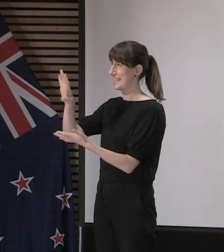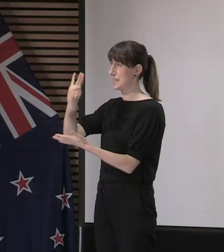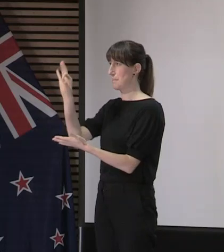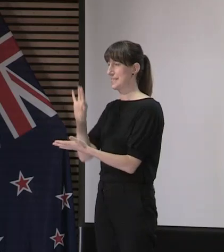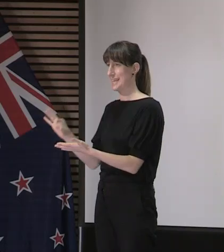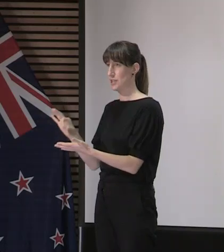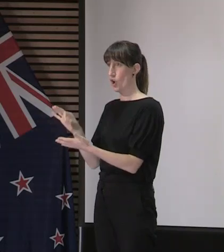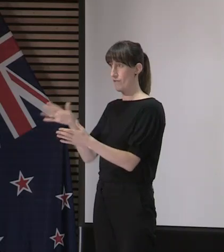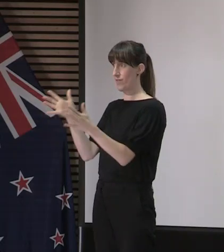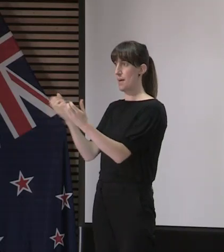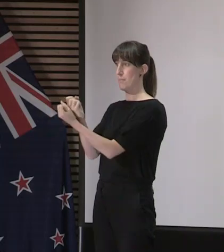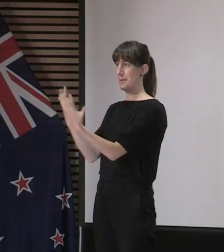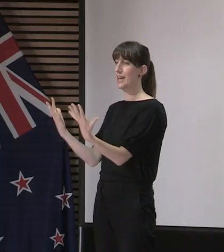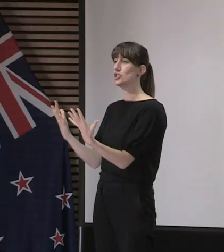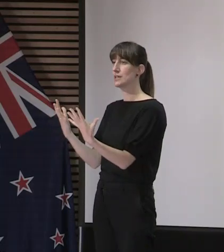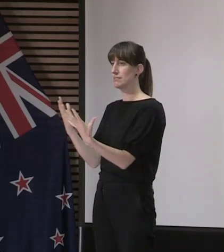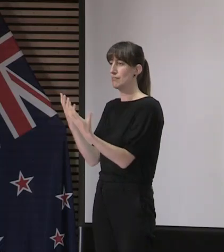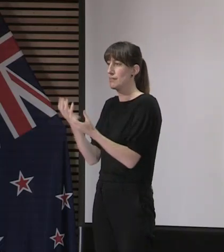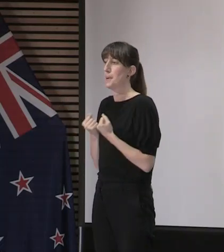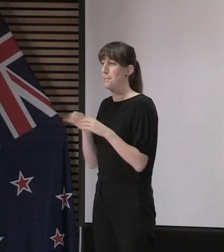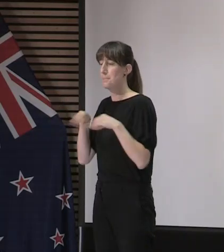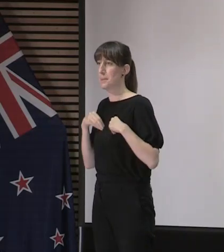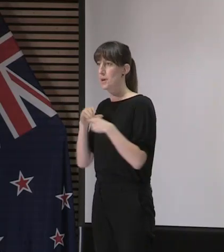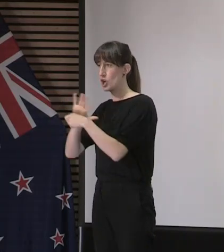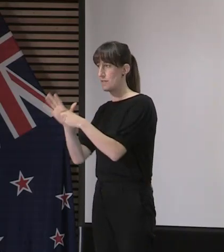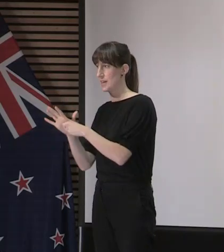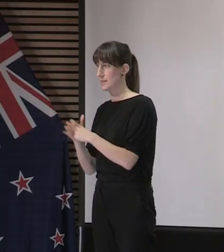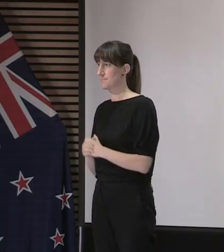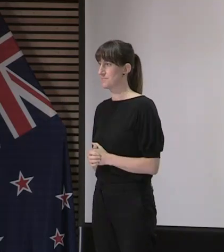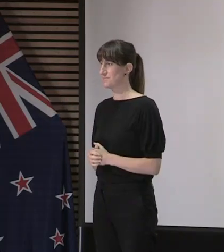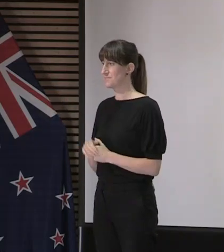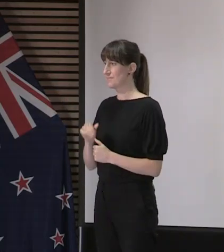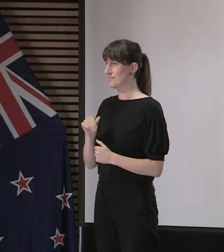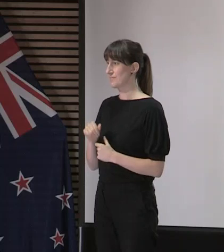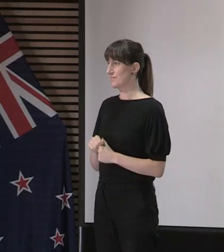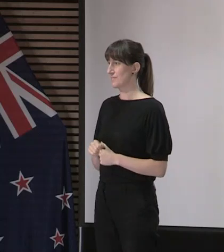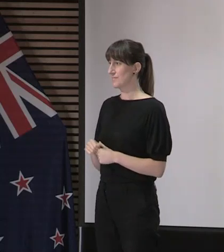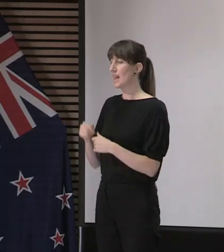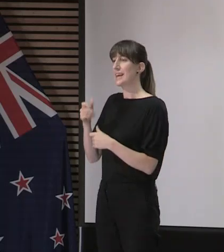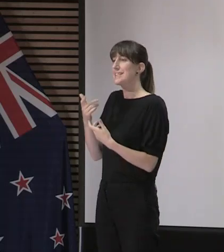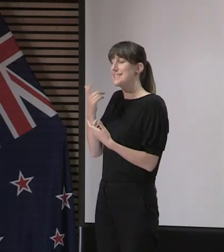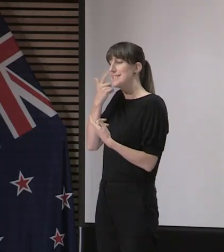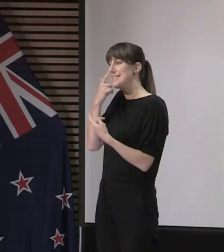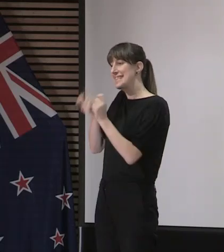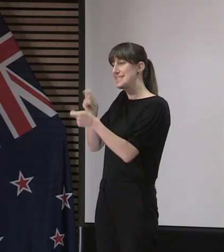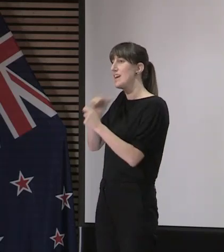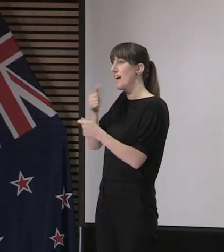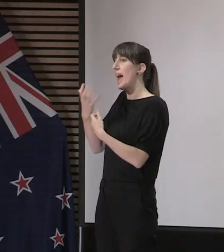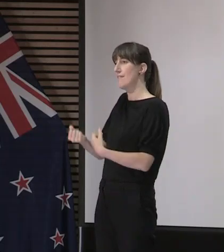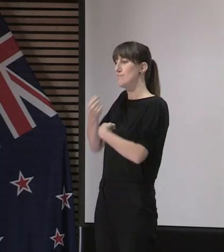York has done an antibody test